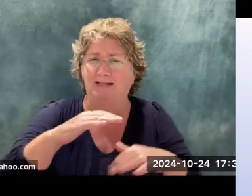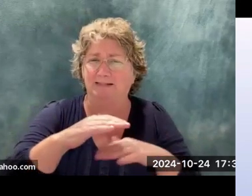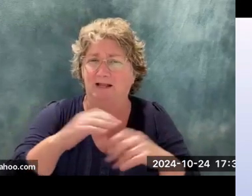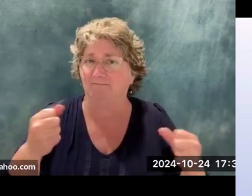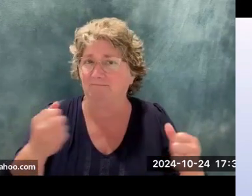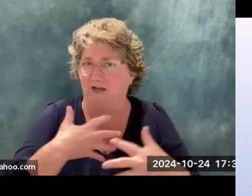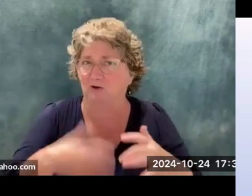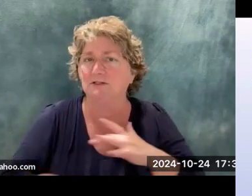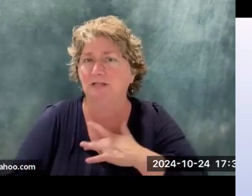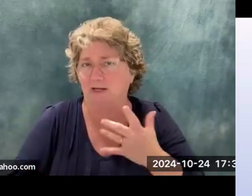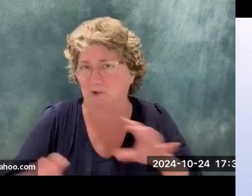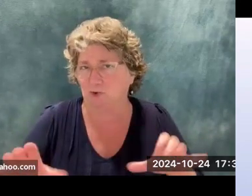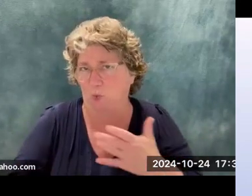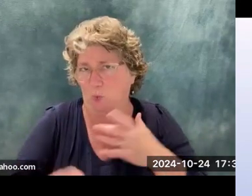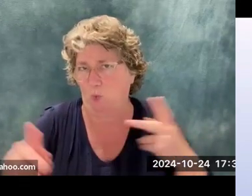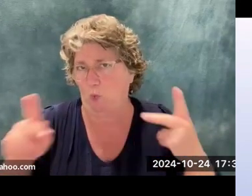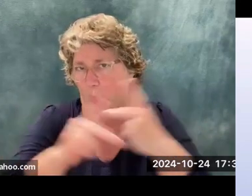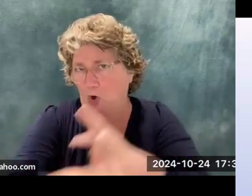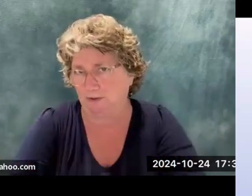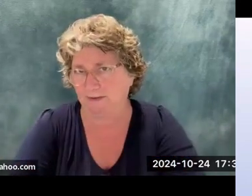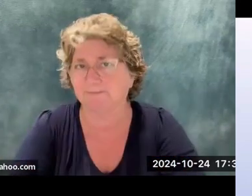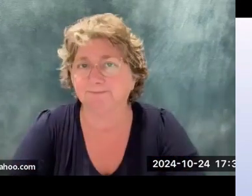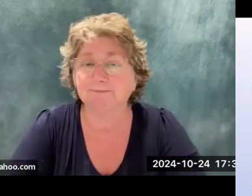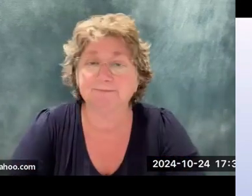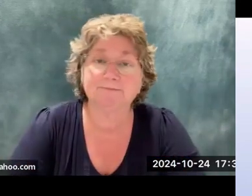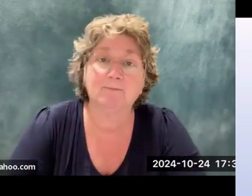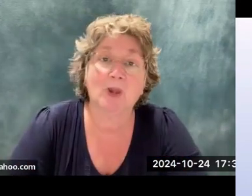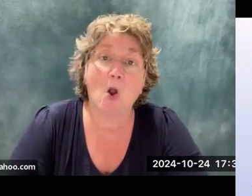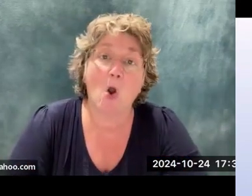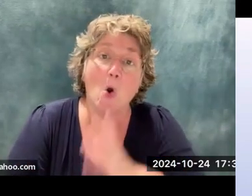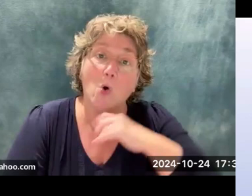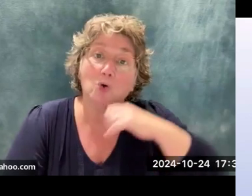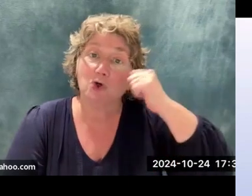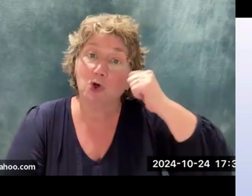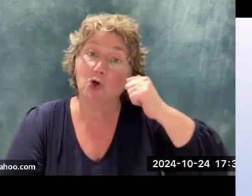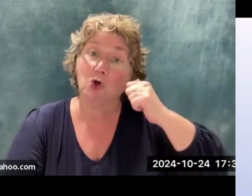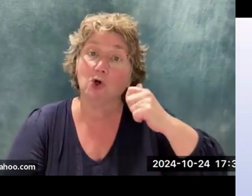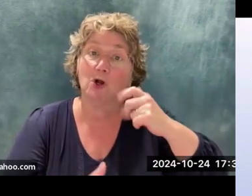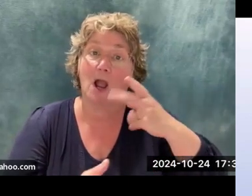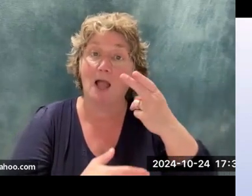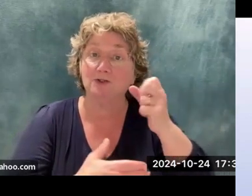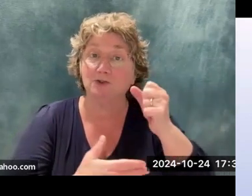Older students, particularly those high school juniors and seniors really struggled,